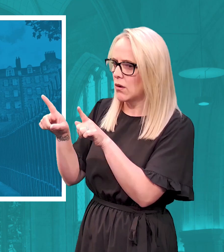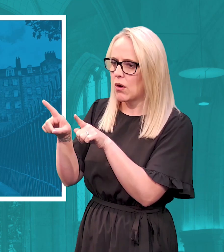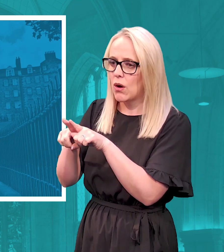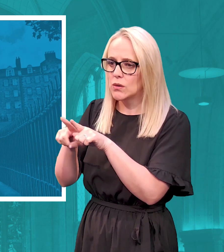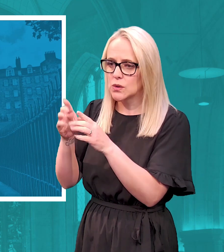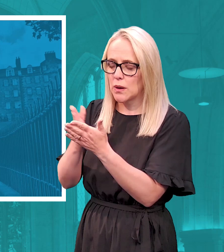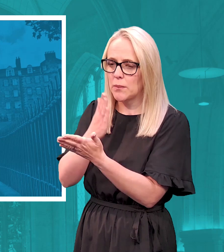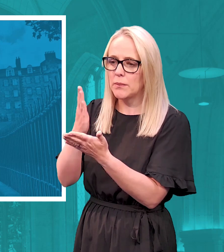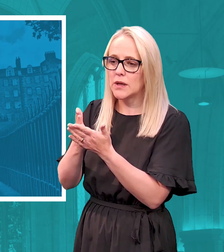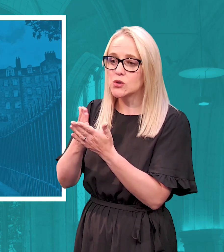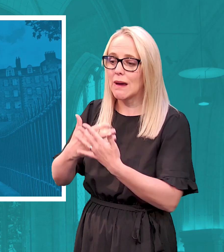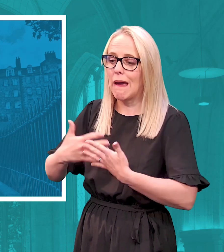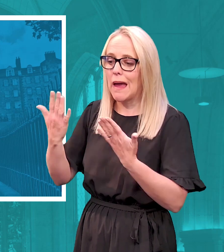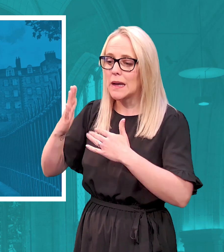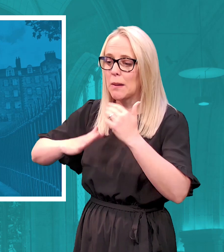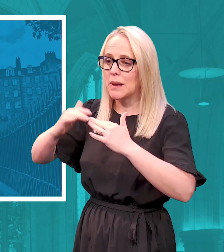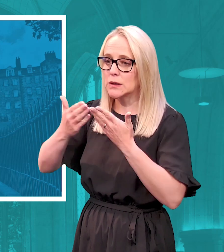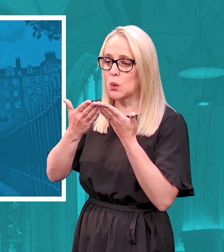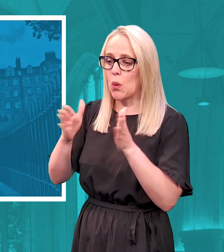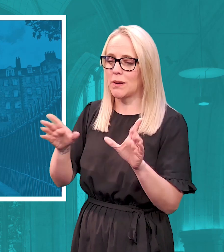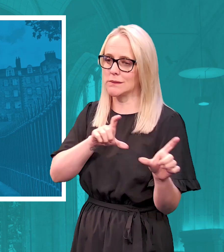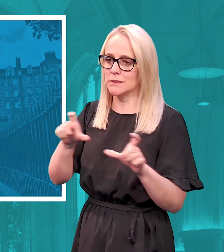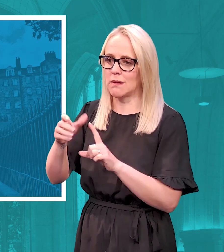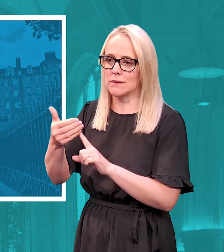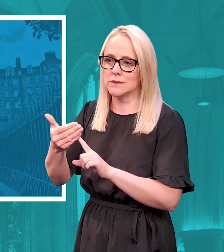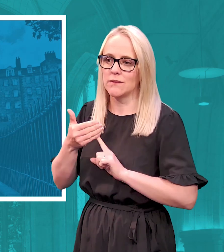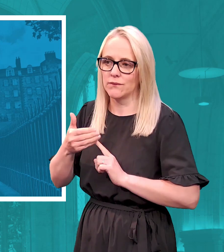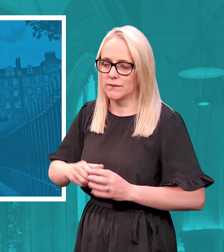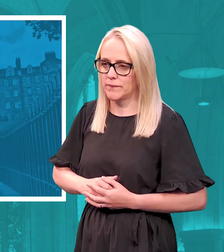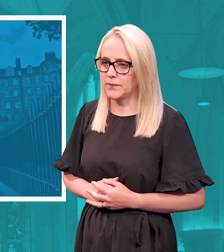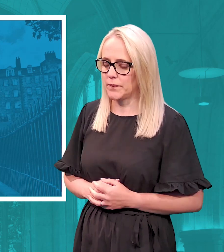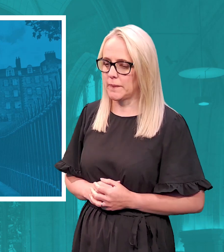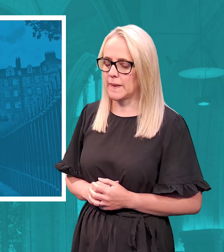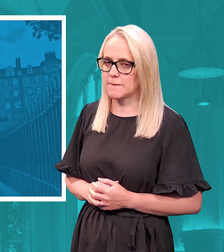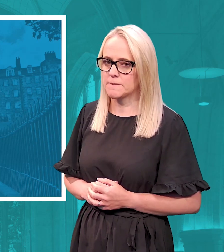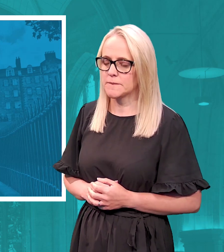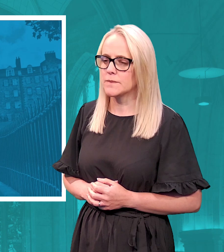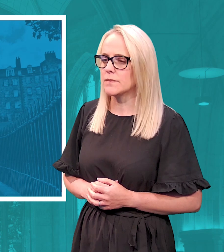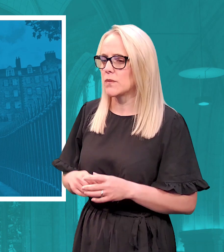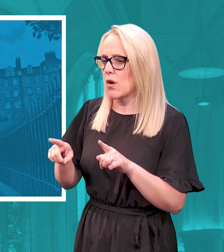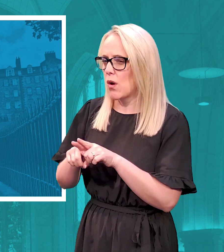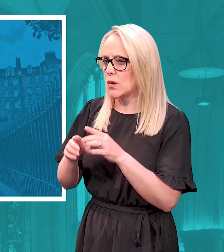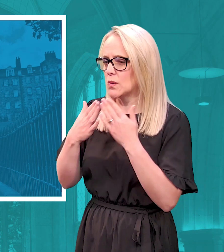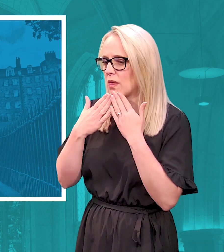where open, remained safe. And thanks also to those in Presbyteries